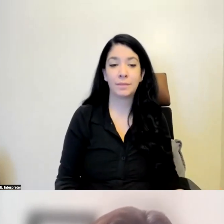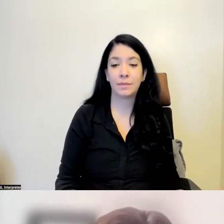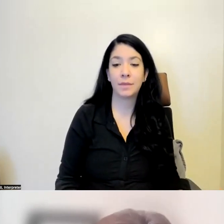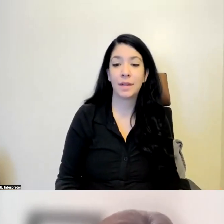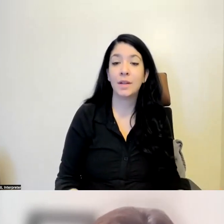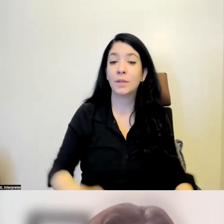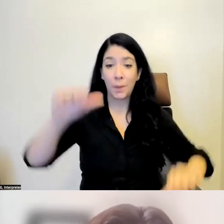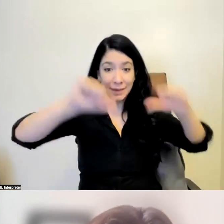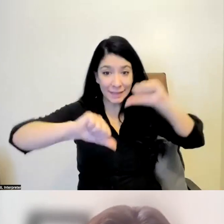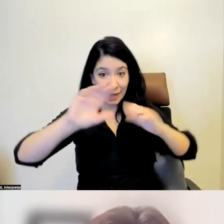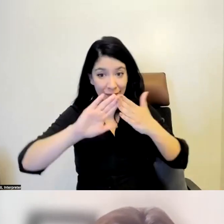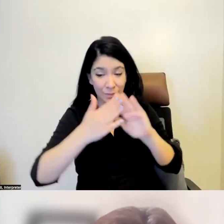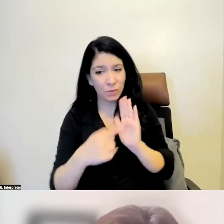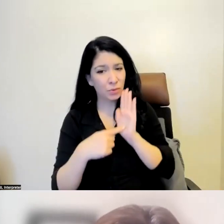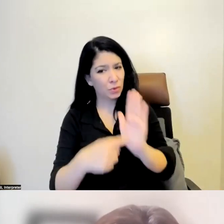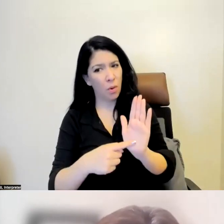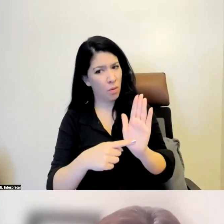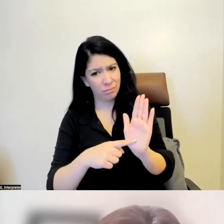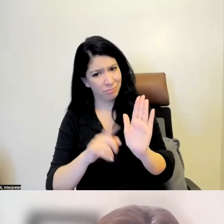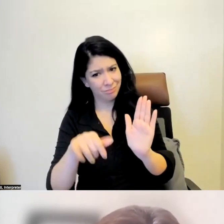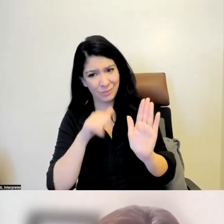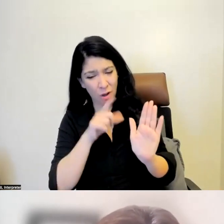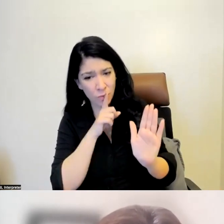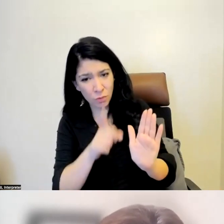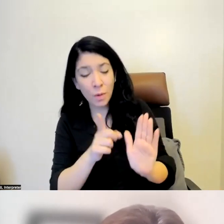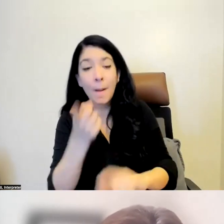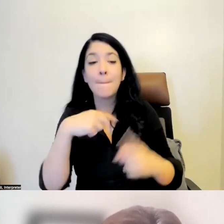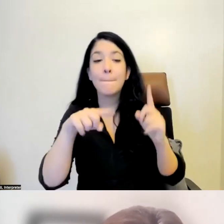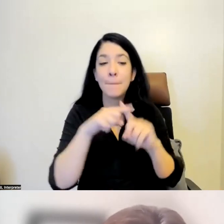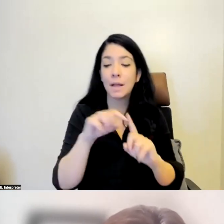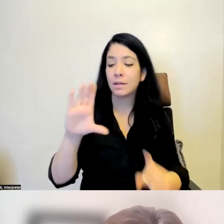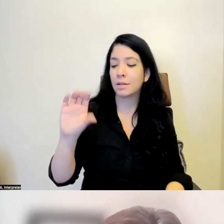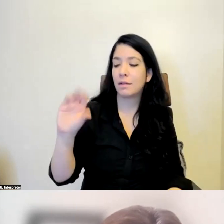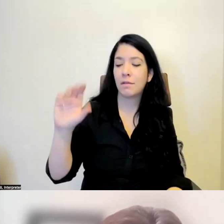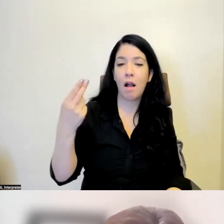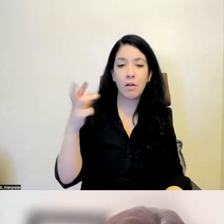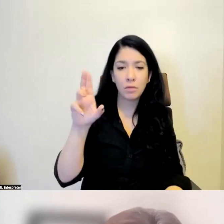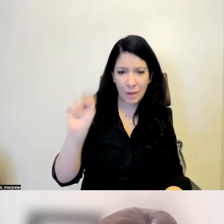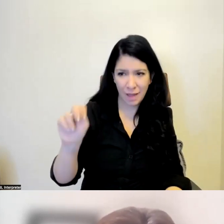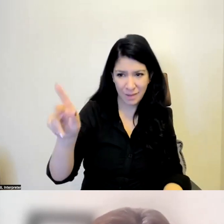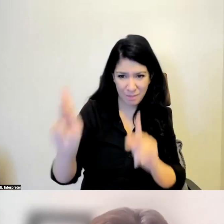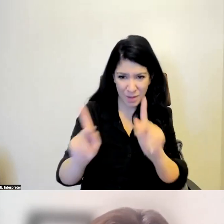scientific community, it has been debunked by the Cochrane -- the people who wrote the study. So,